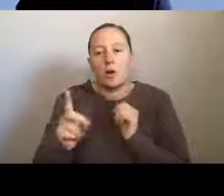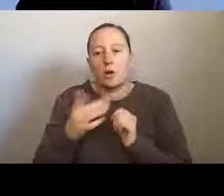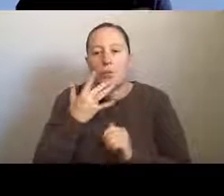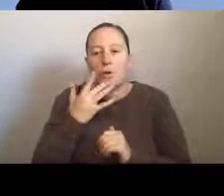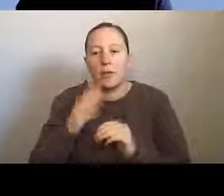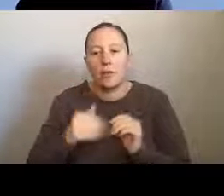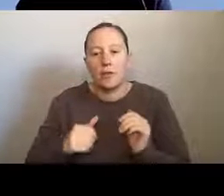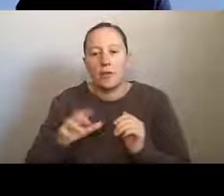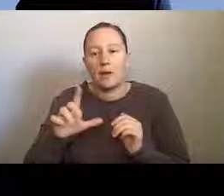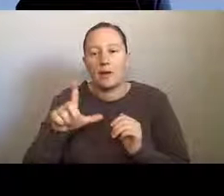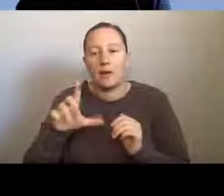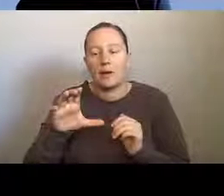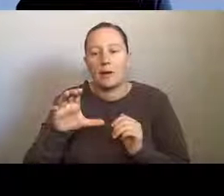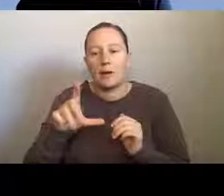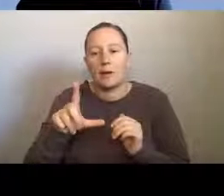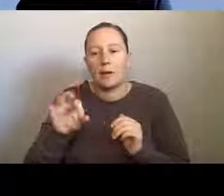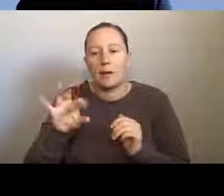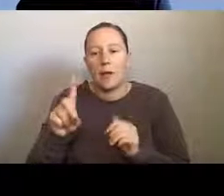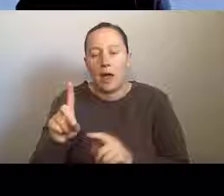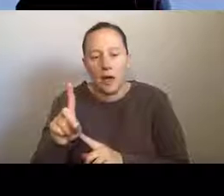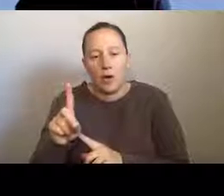by the entire graduate student cohort in your department.